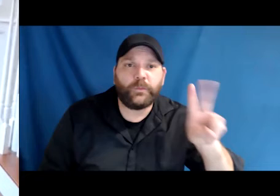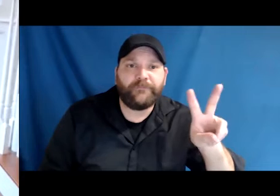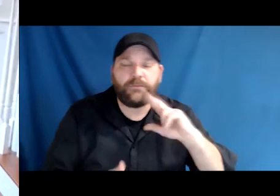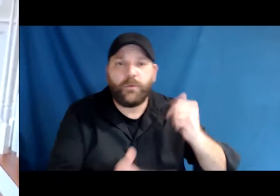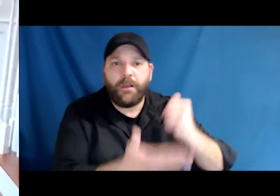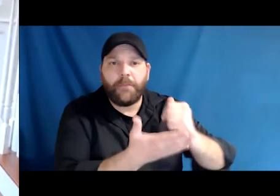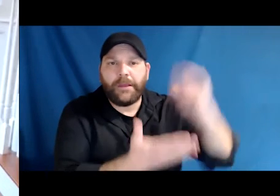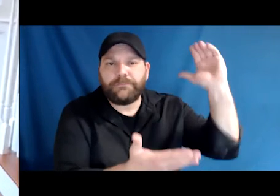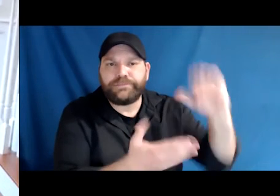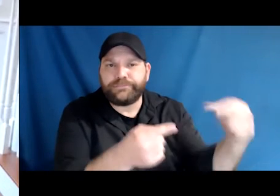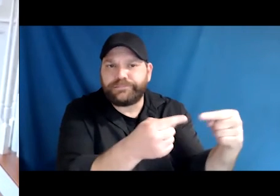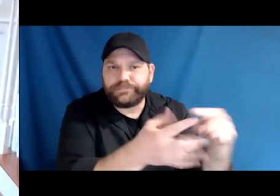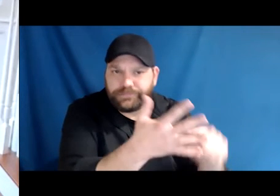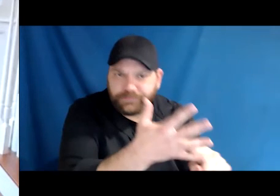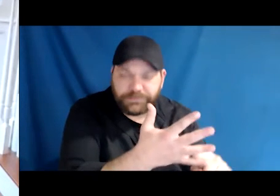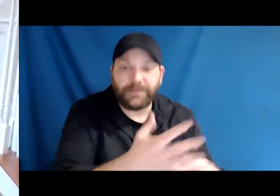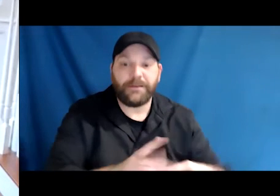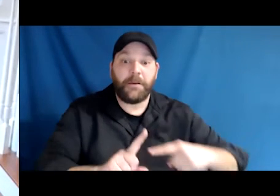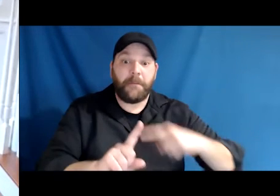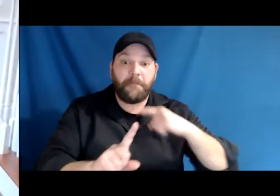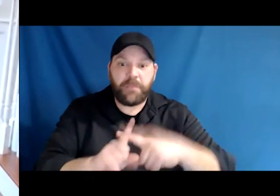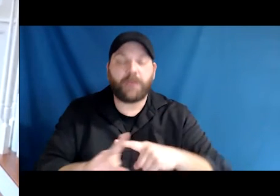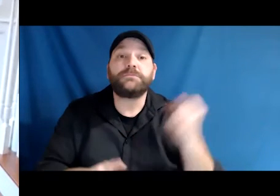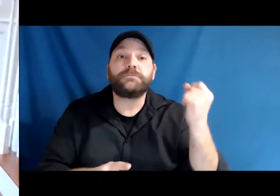They also readied several campus COVID-19 testing sites